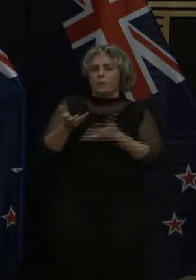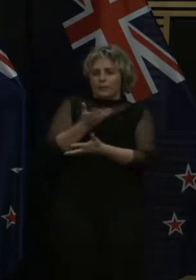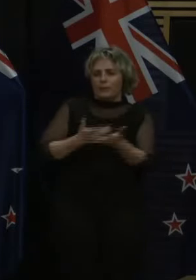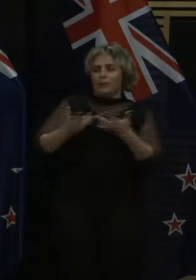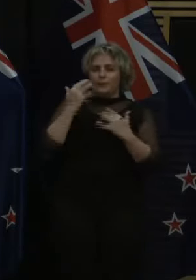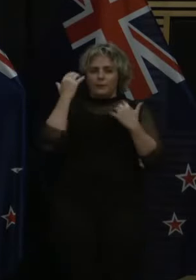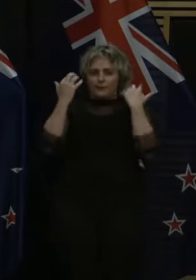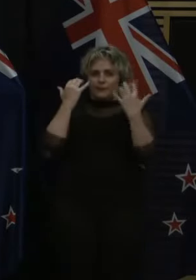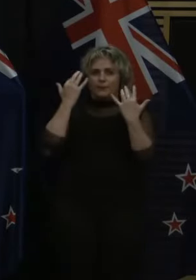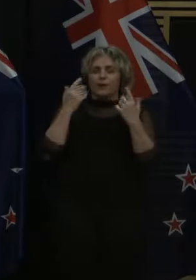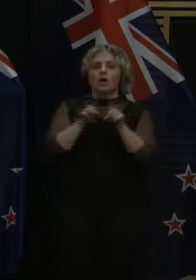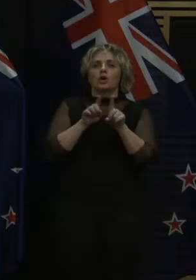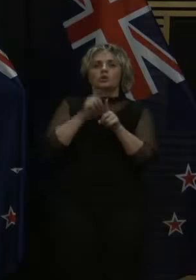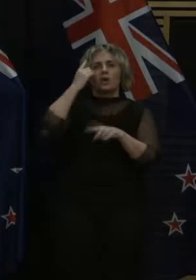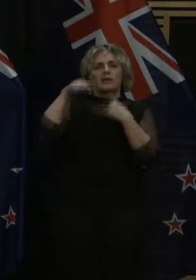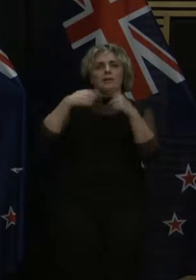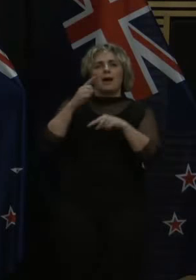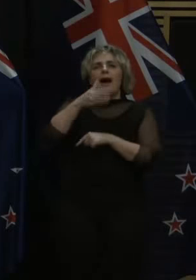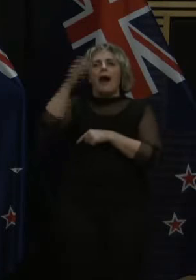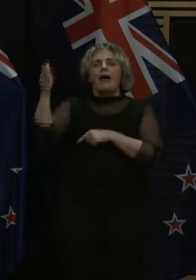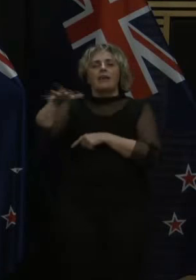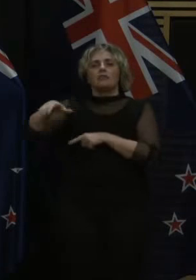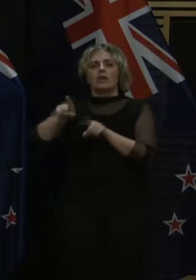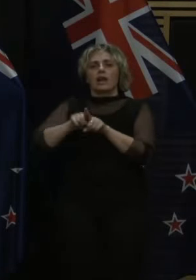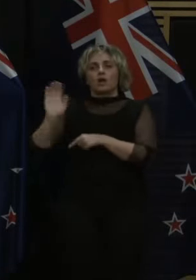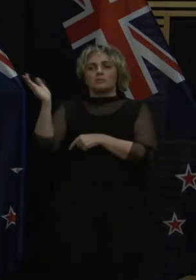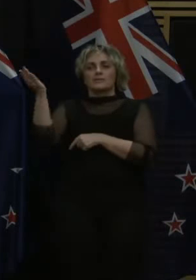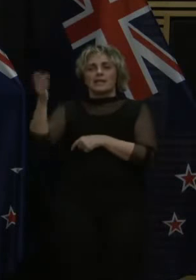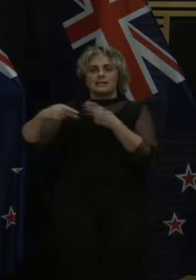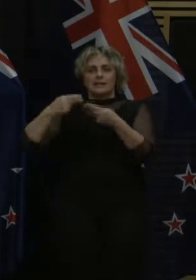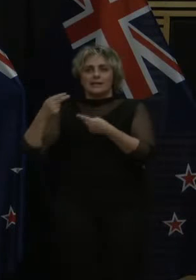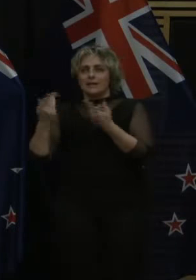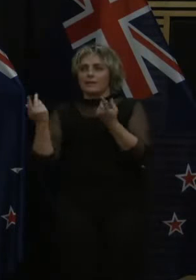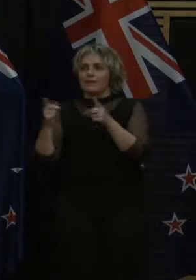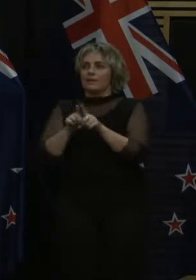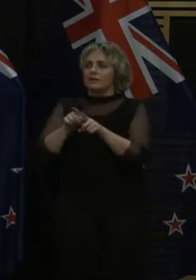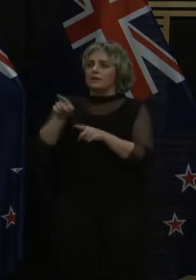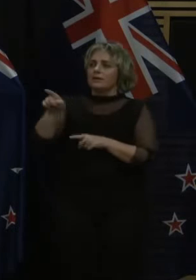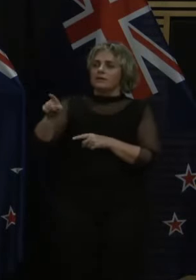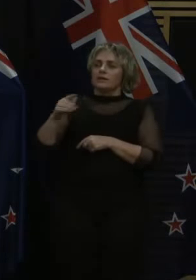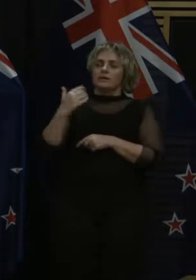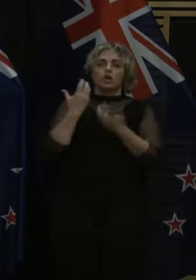both indoor and outdoor and where that threshold would sit. That is one of the things where consulting on.